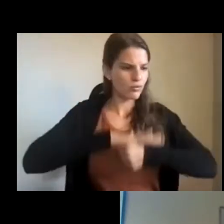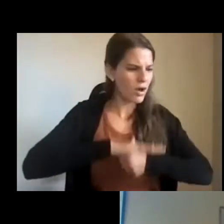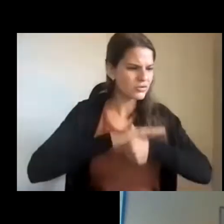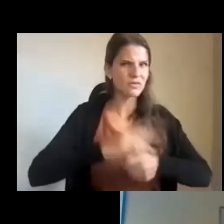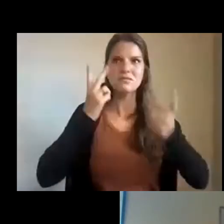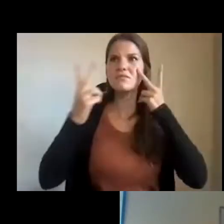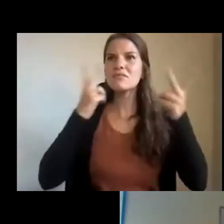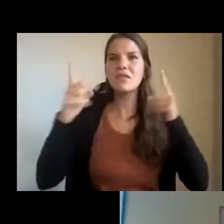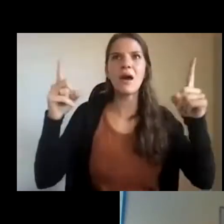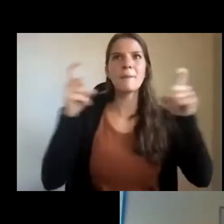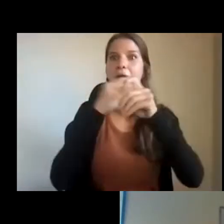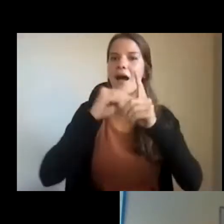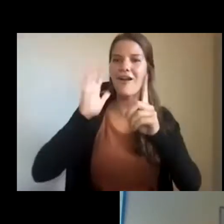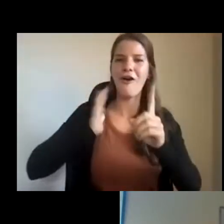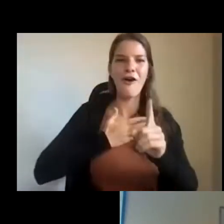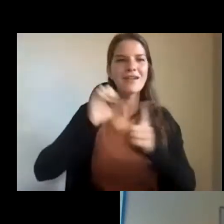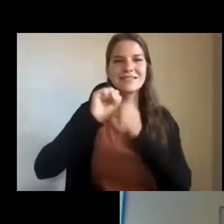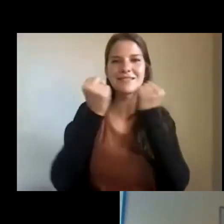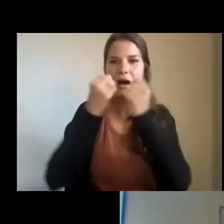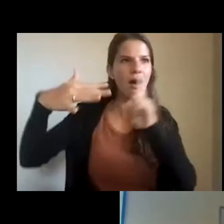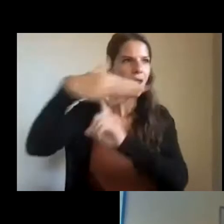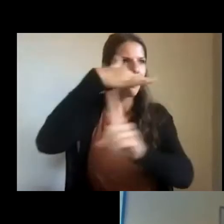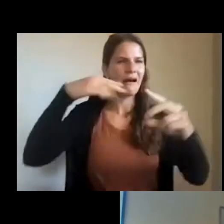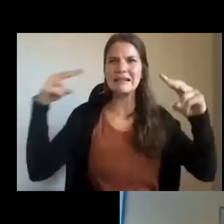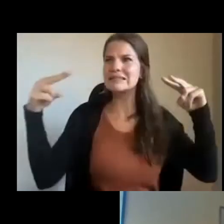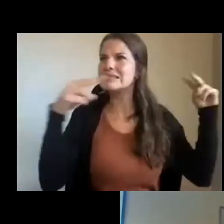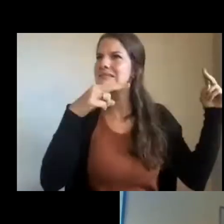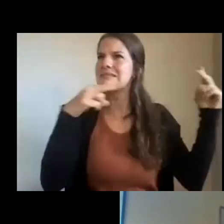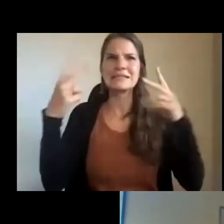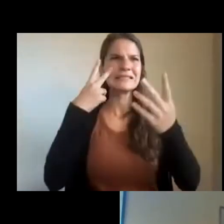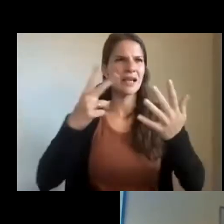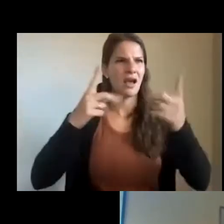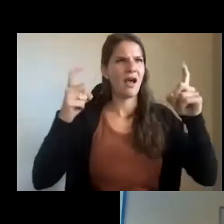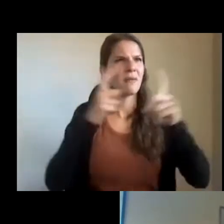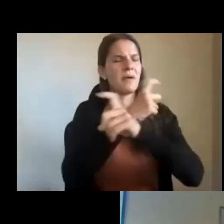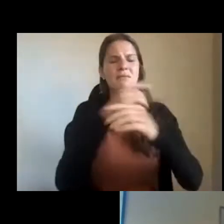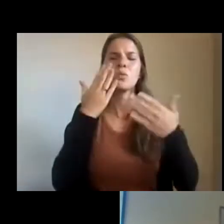are feeling around this. Thank you for taking time and and giving us a chance to share